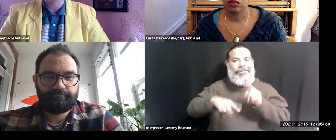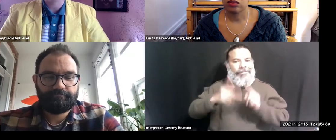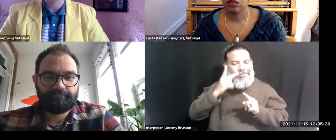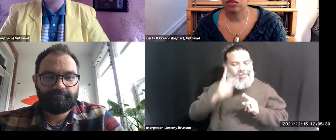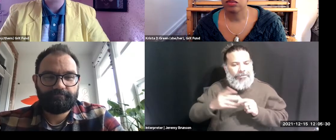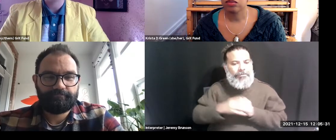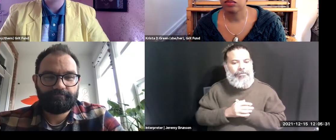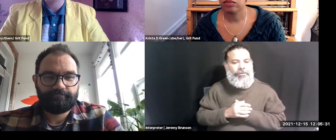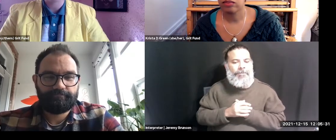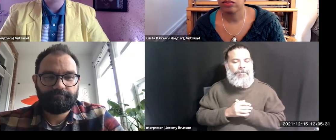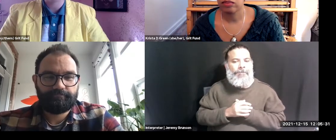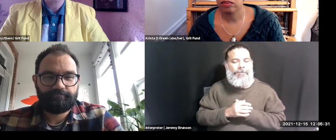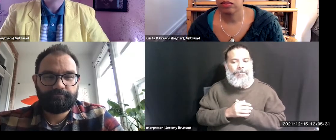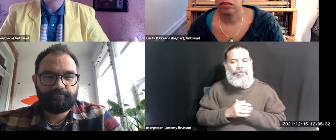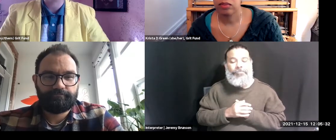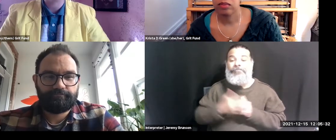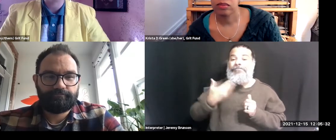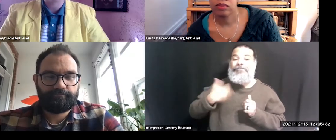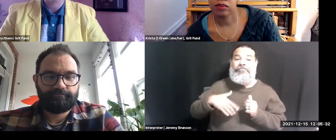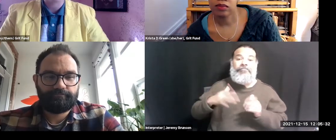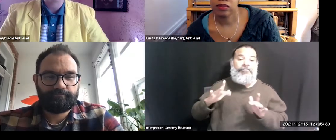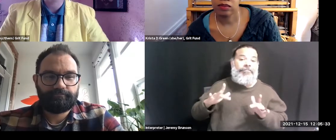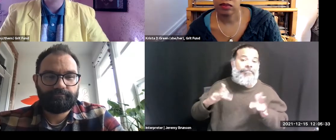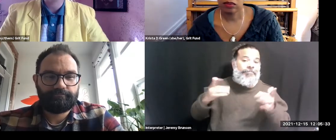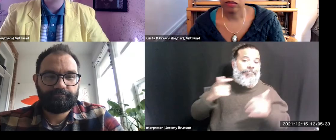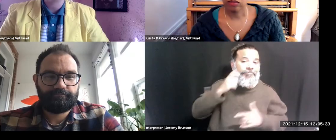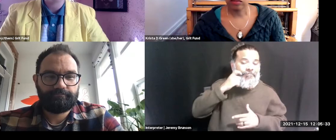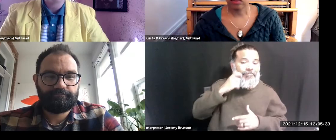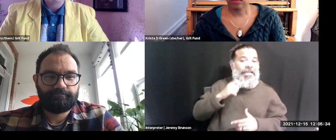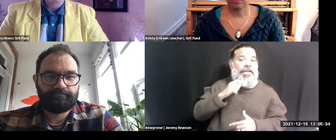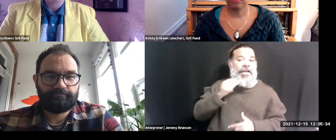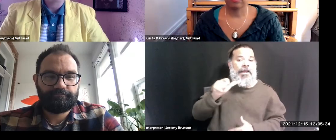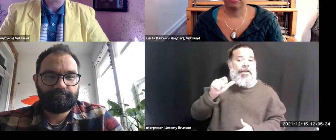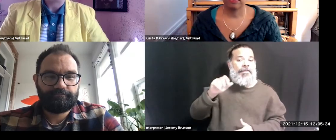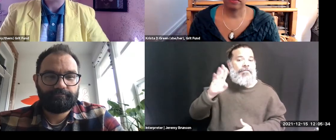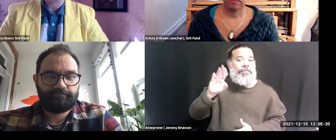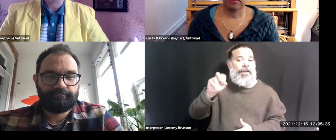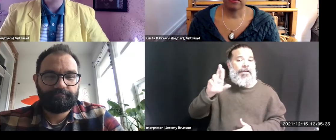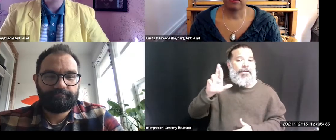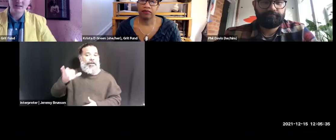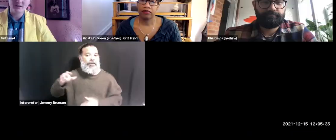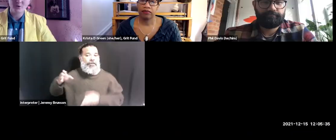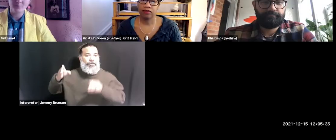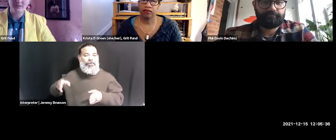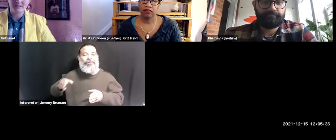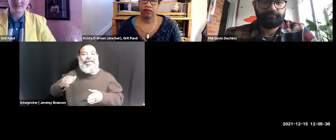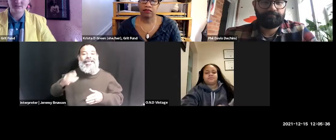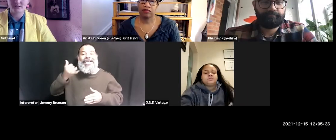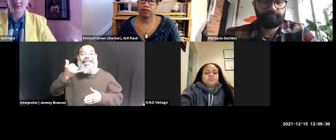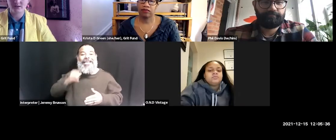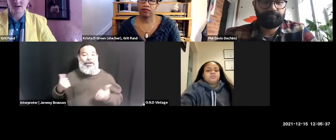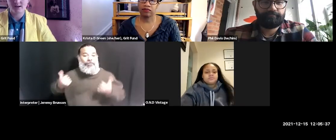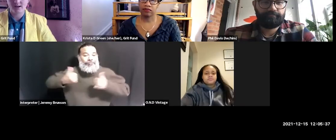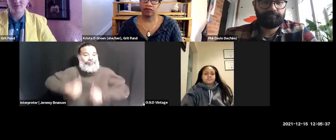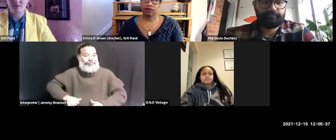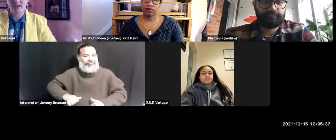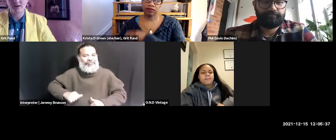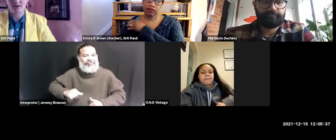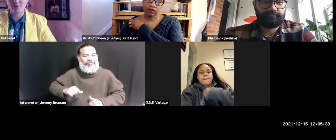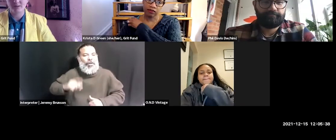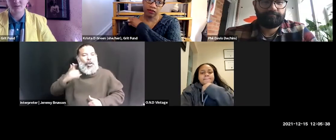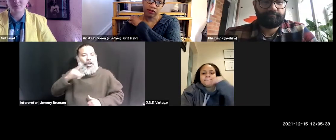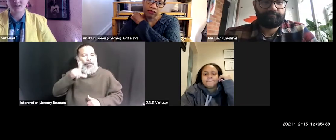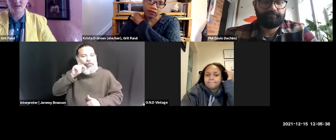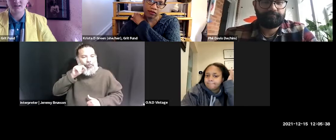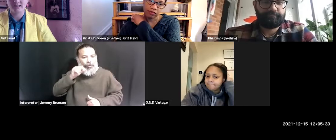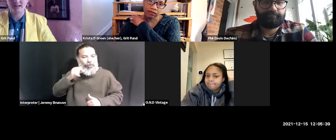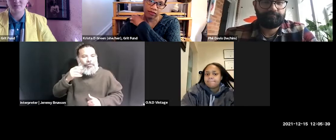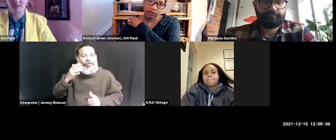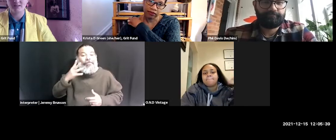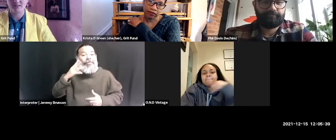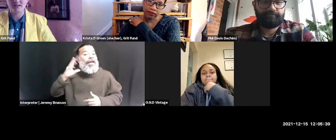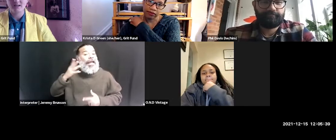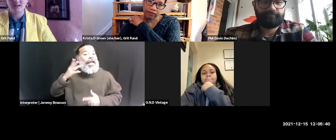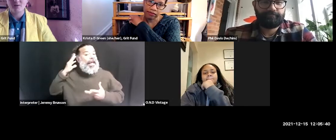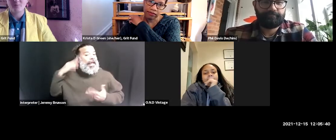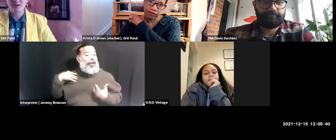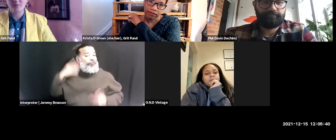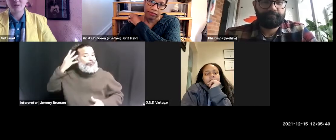I'm a light skin, non-binary person wearing a yellow blazer, hair in a bun in a bright